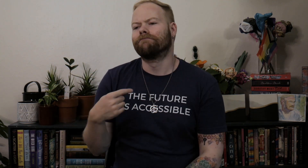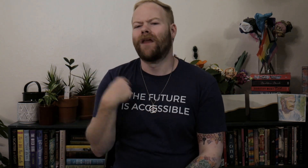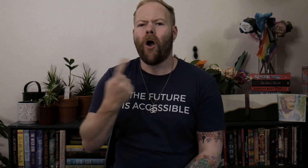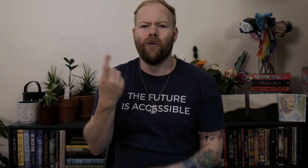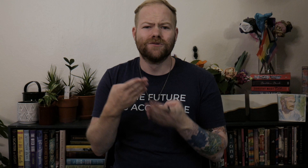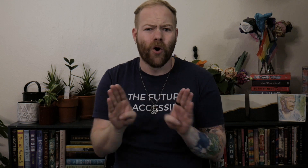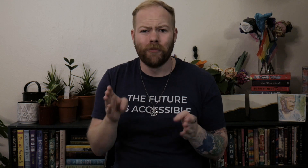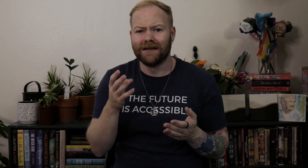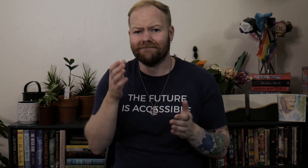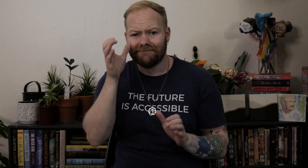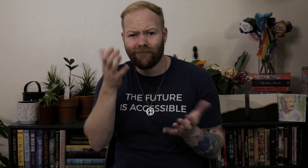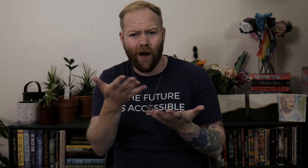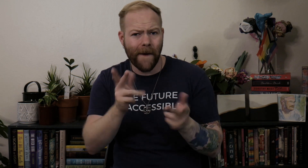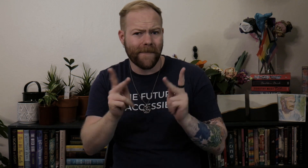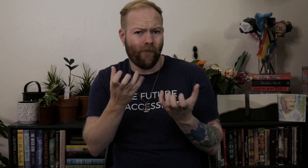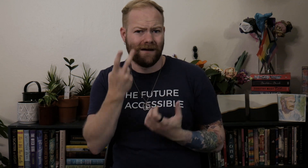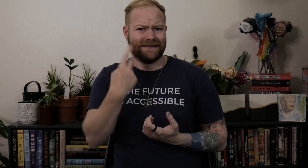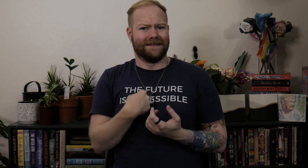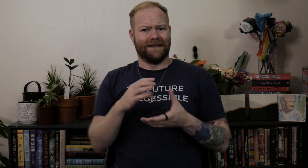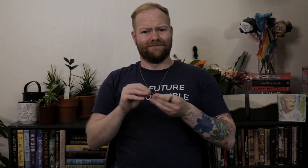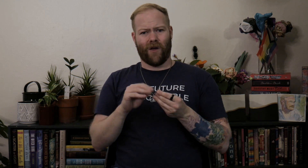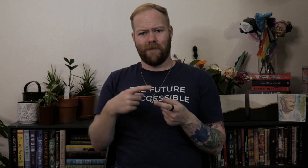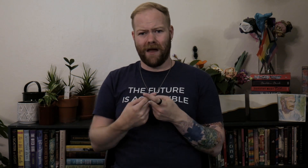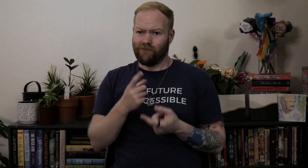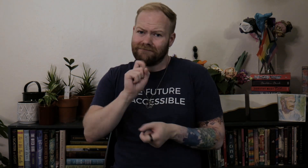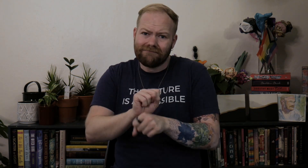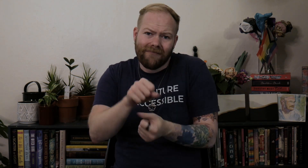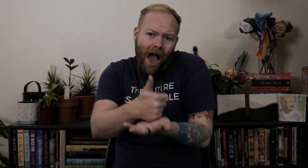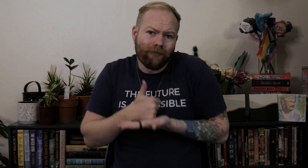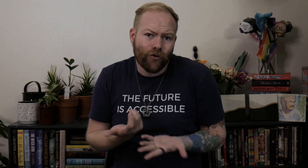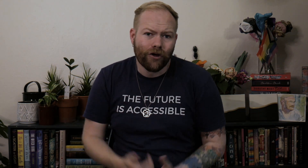I am always open to hearing what people would like to see me talk about, it is helpful!